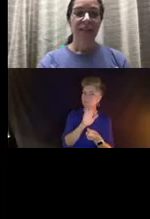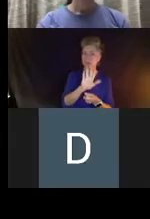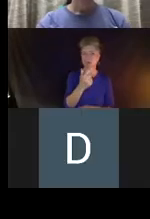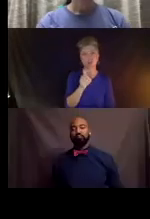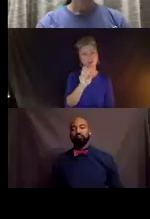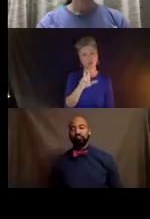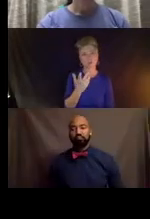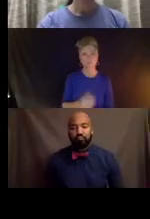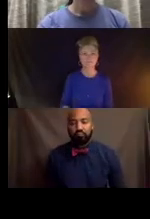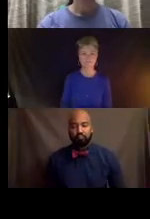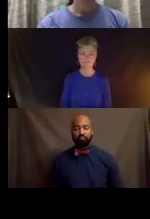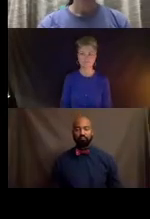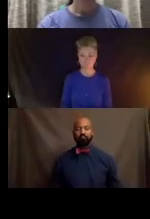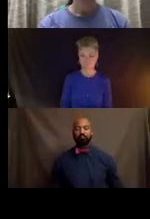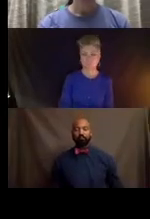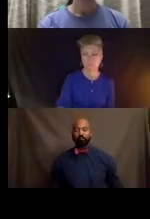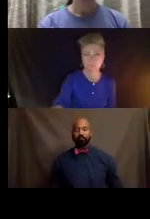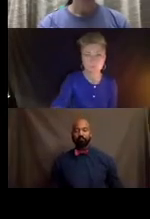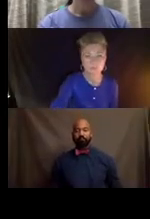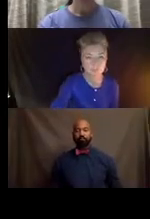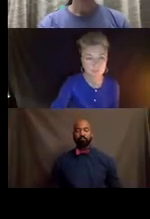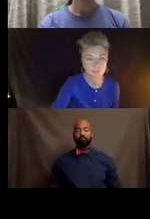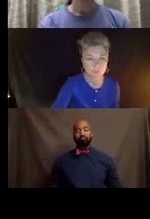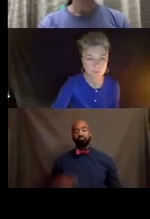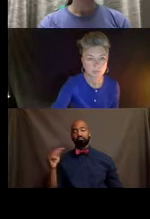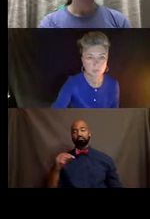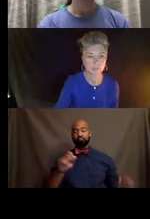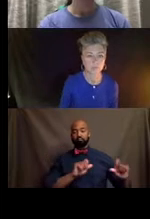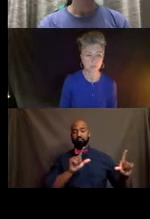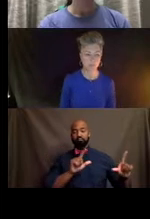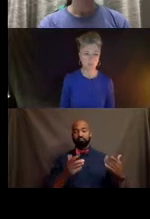So this might look a little familiar to people, again, I wanna just express that